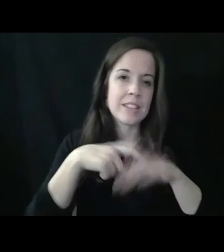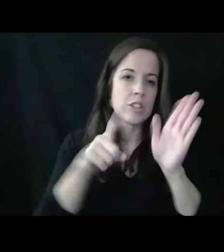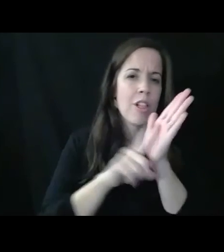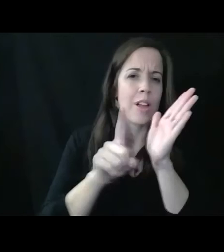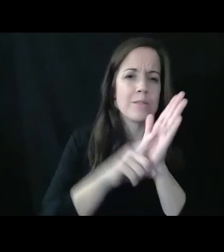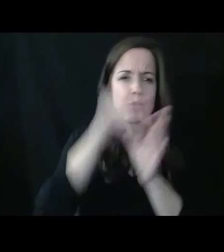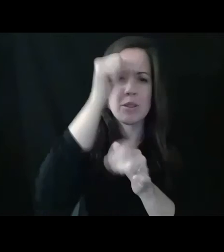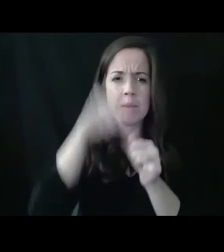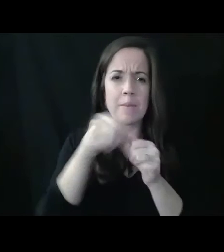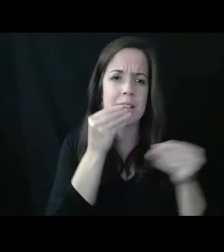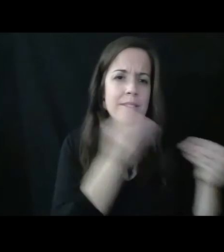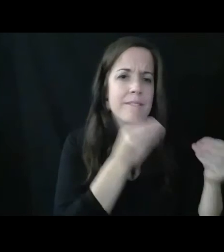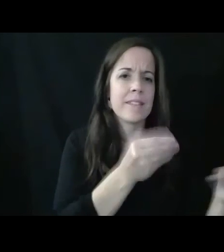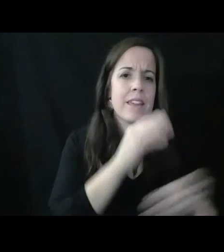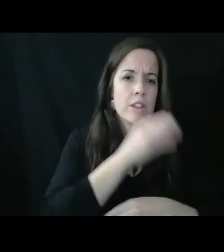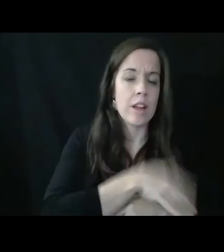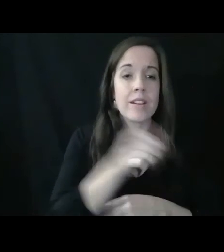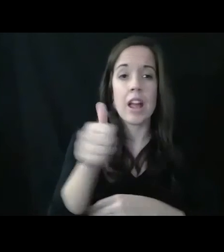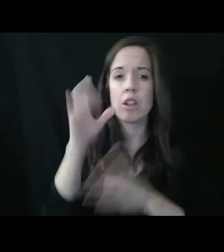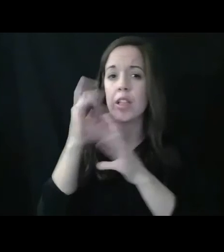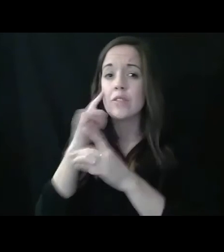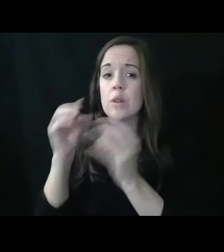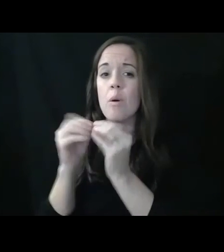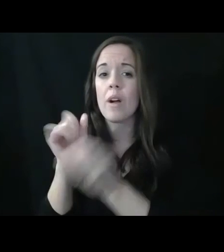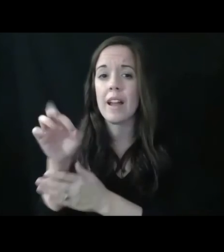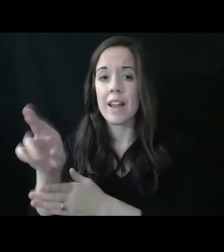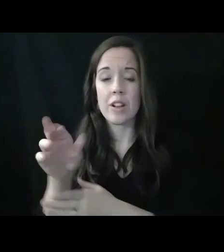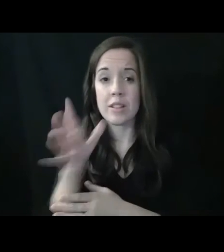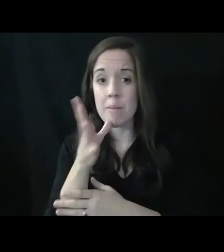another to look for more air. The mother stops speaking, tries to inhale less.